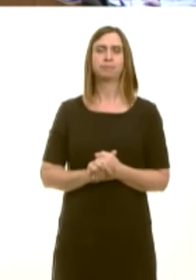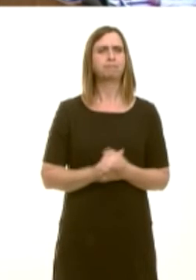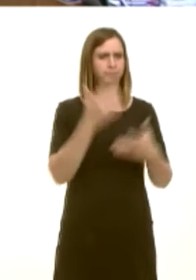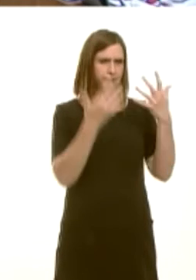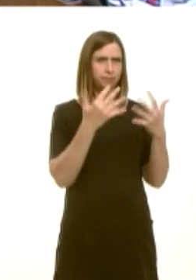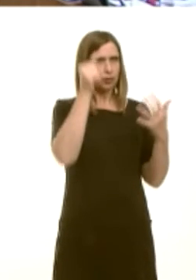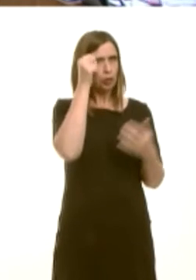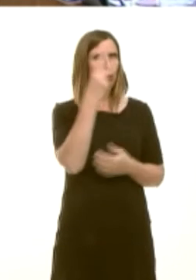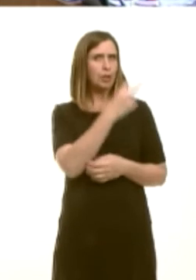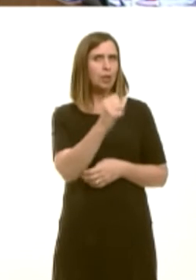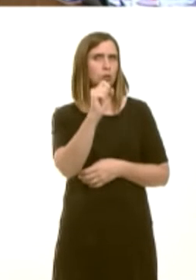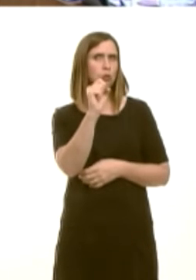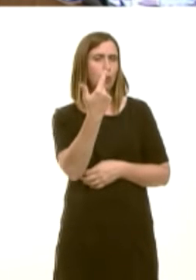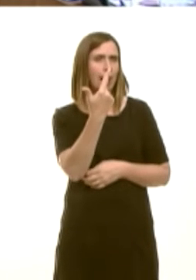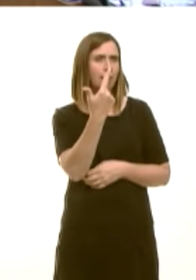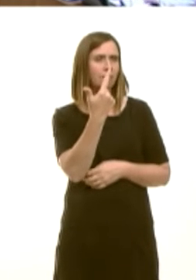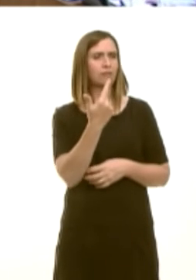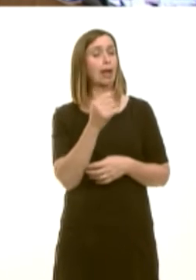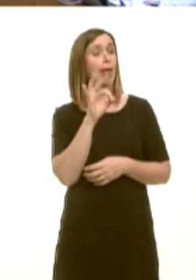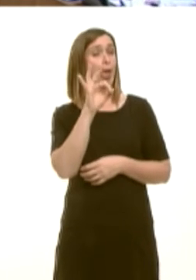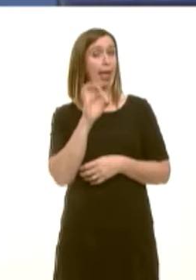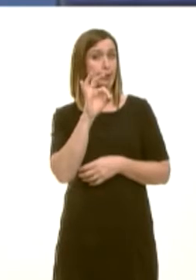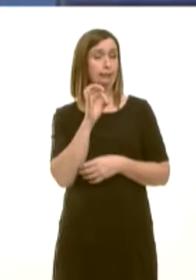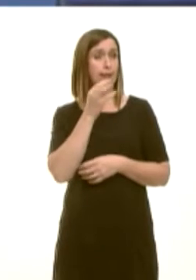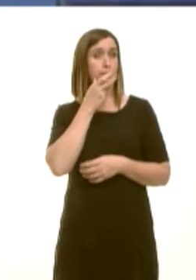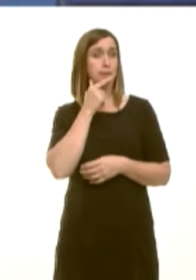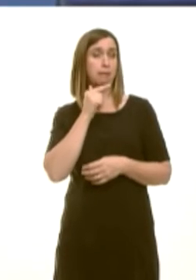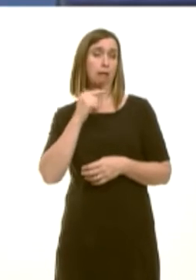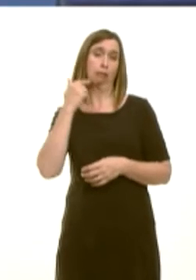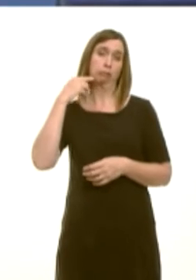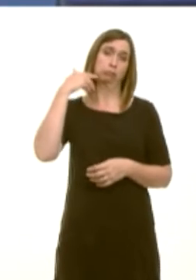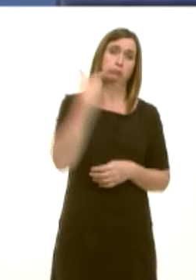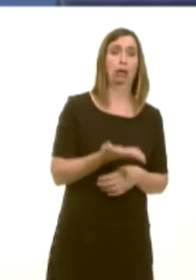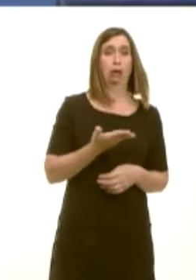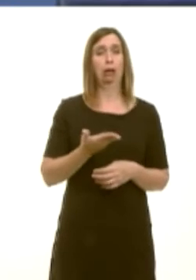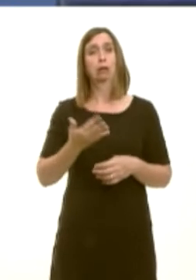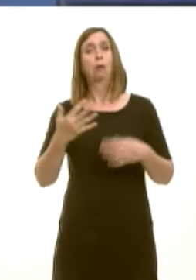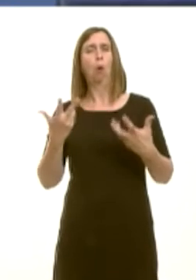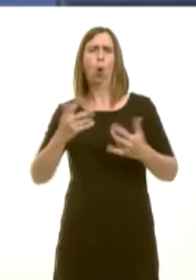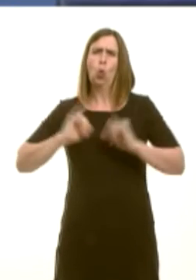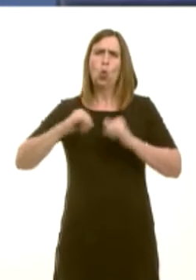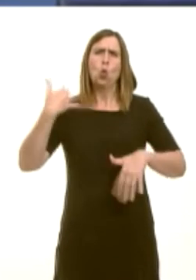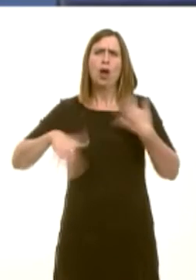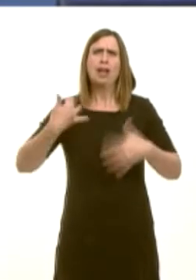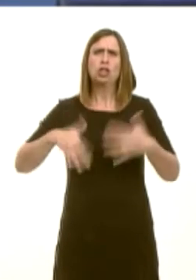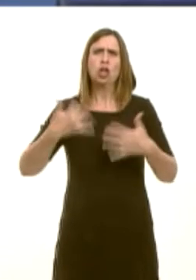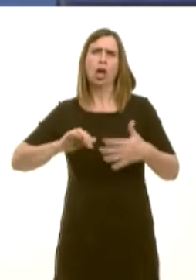in 2012, there were 80 people killed or seriously injured in Wales in crashes related to drink